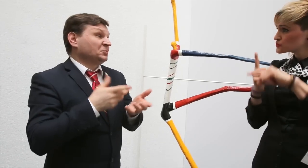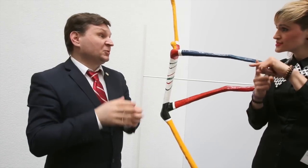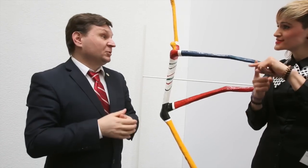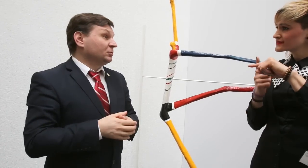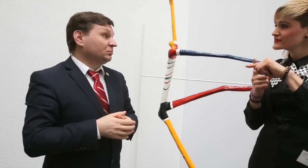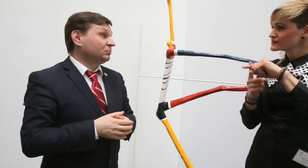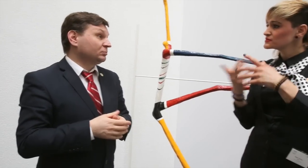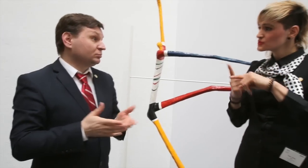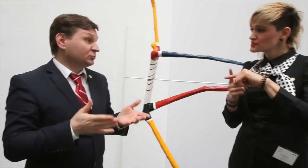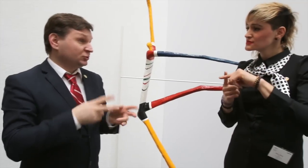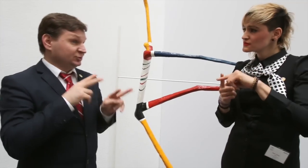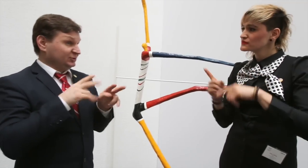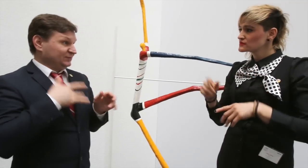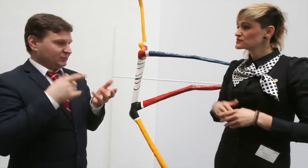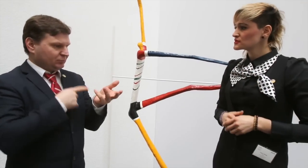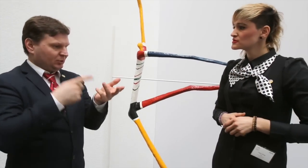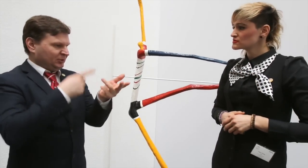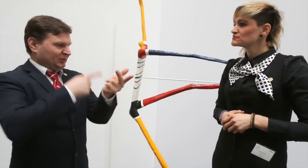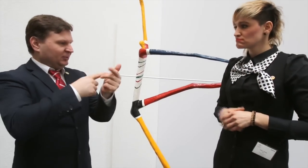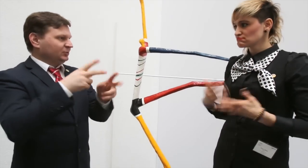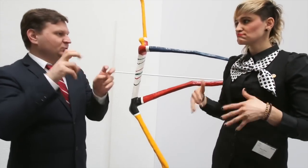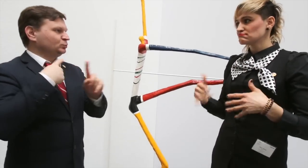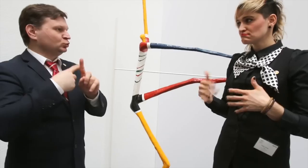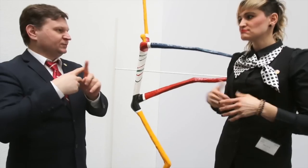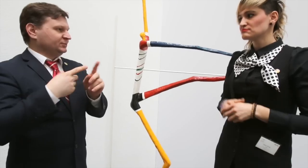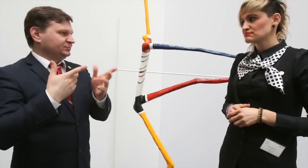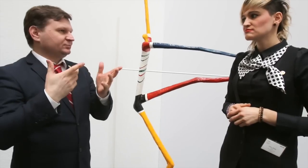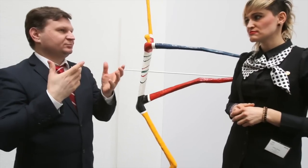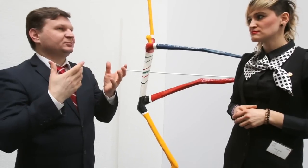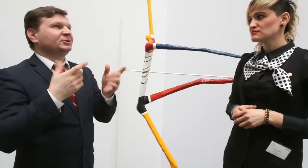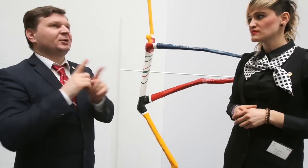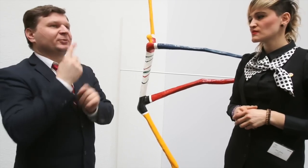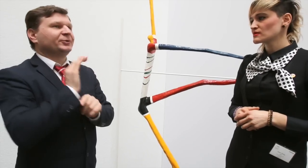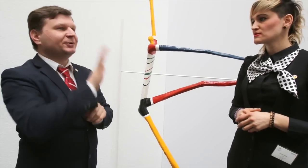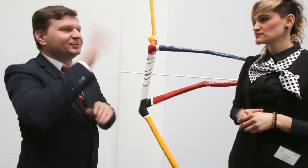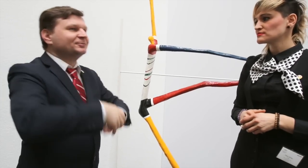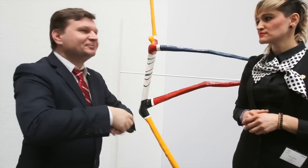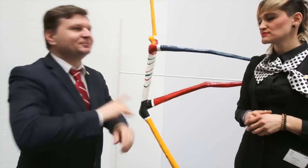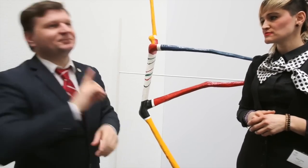That’s very positive. Yes, many topics were discussed, and yes, positive progress.